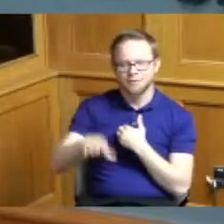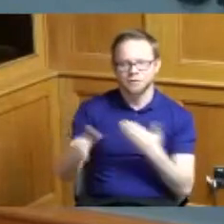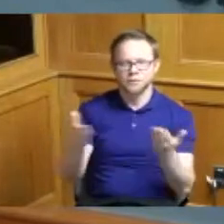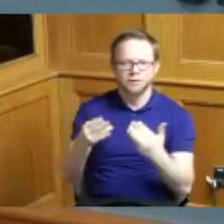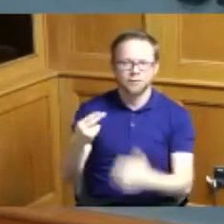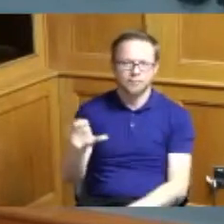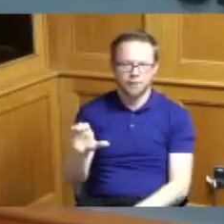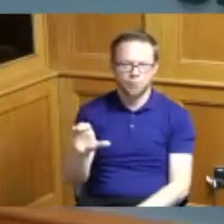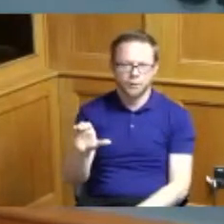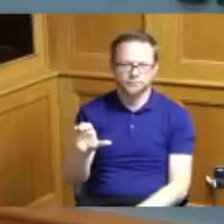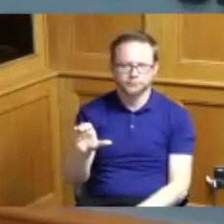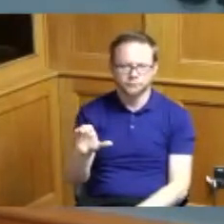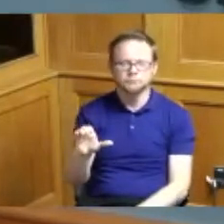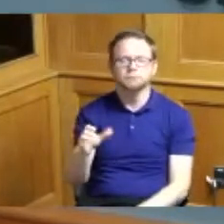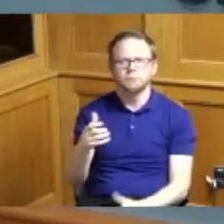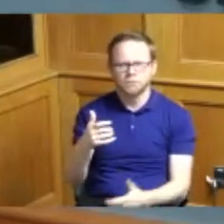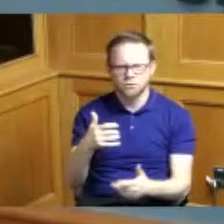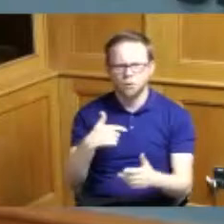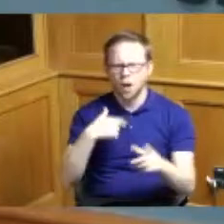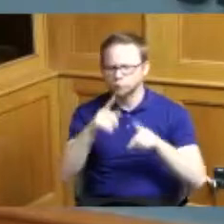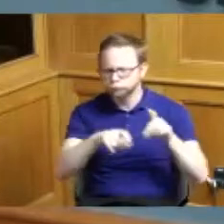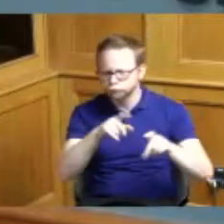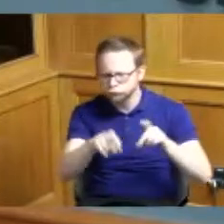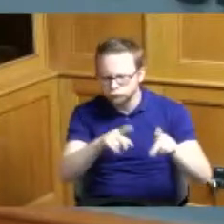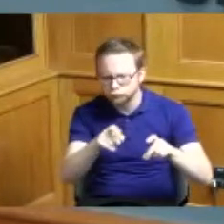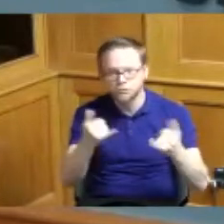so there are things I had asked and I'm going to ask the administrator